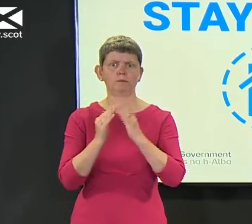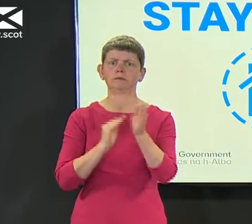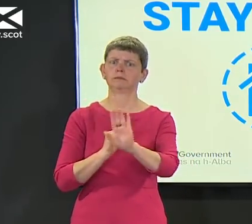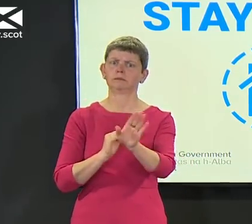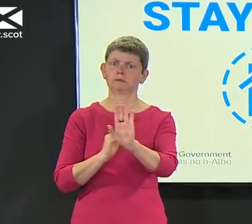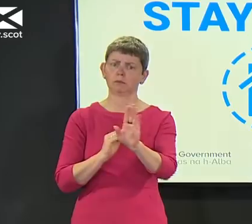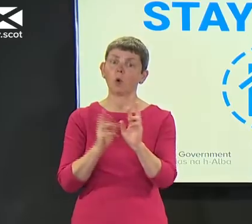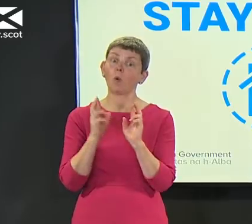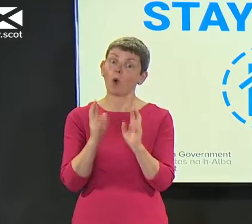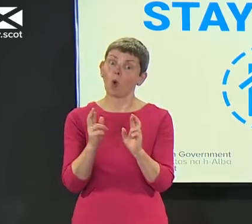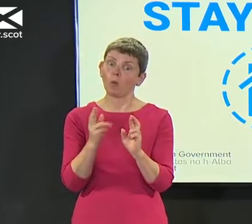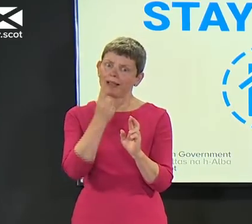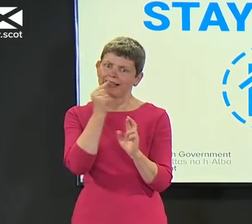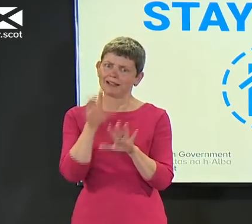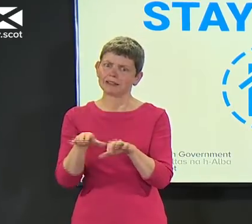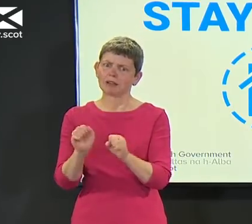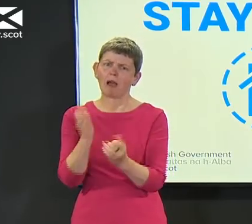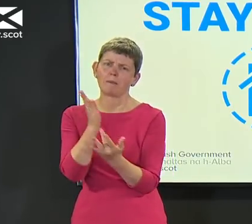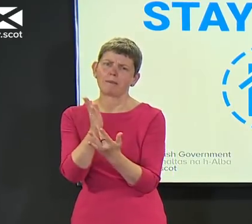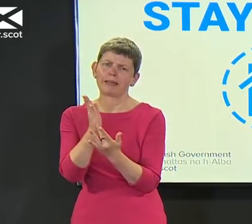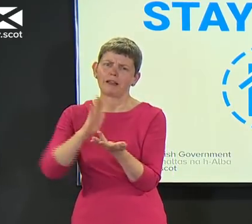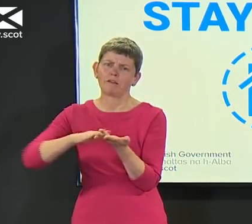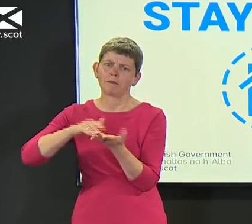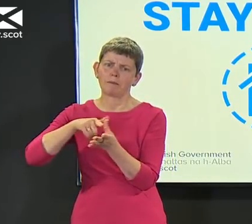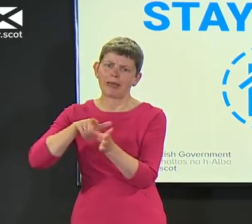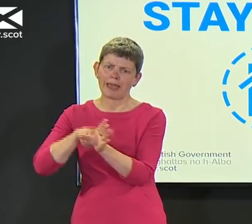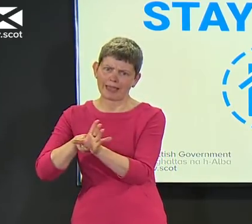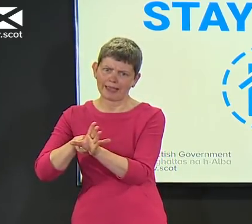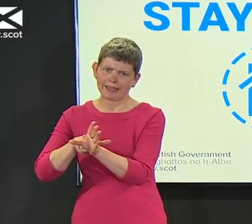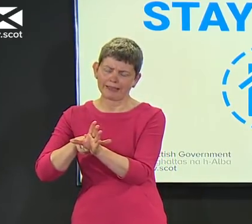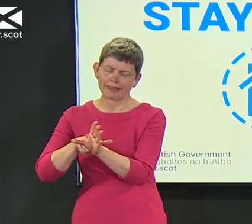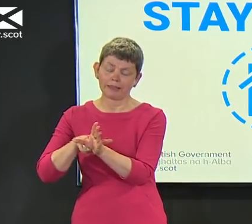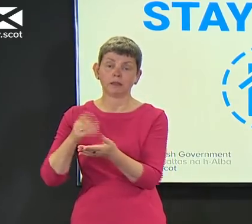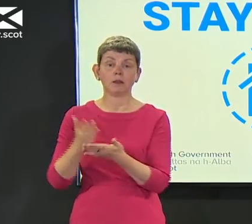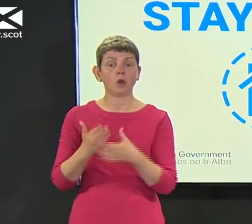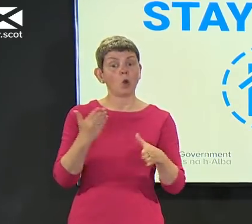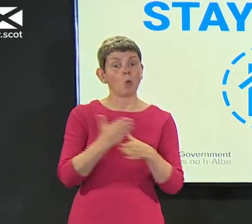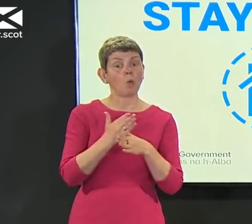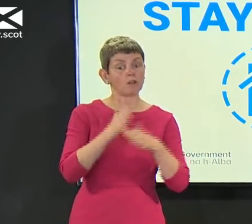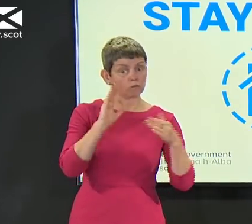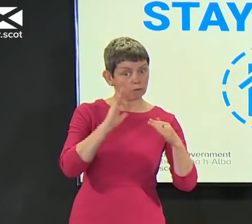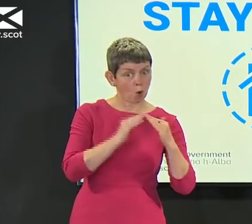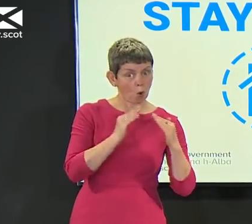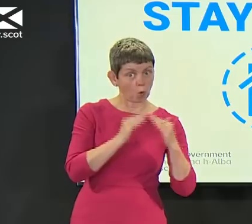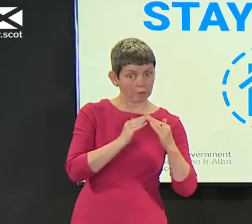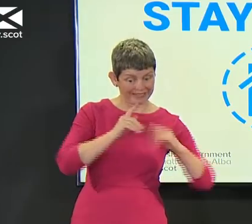middle of May continue to work from home if you can for now and on any occasion when you are out